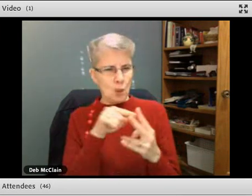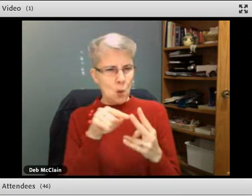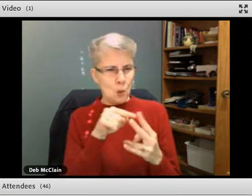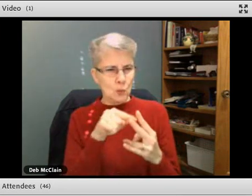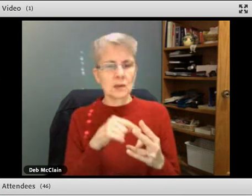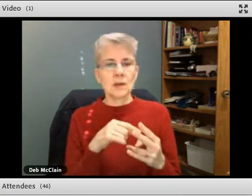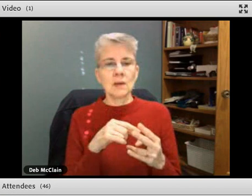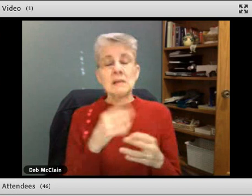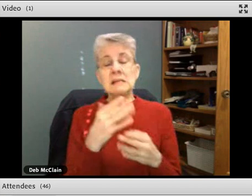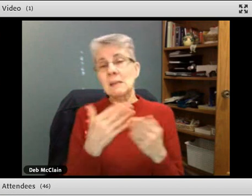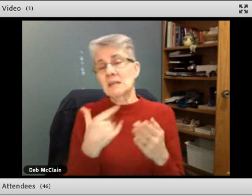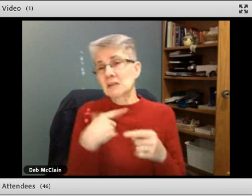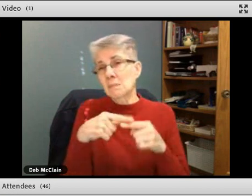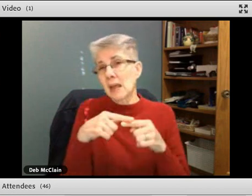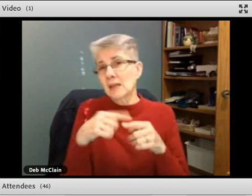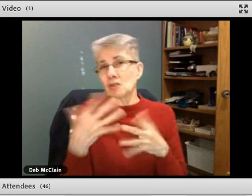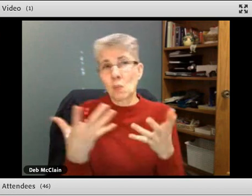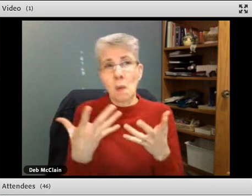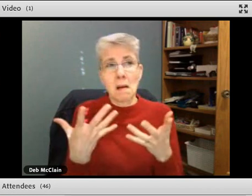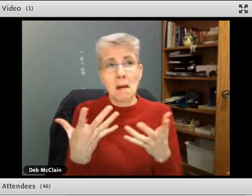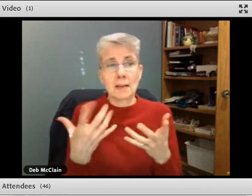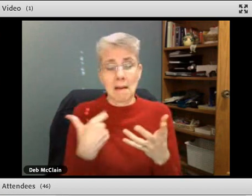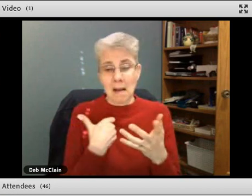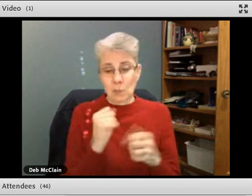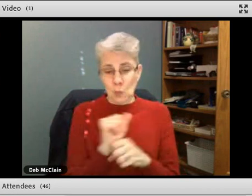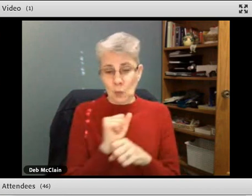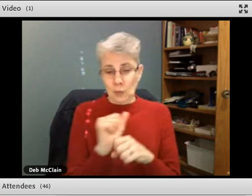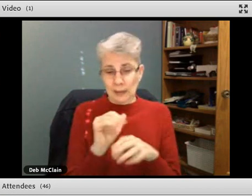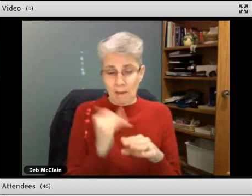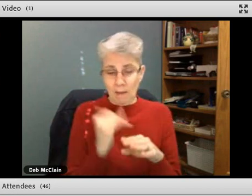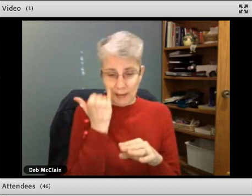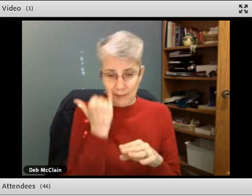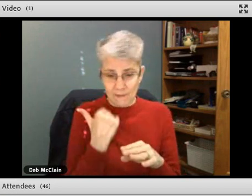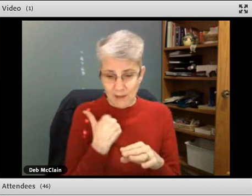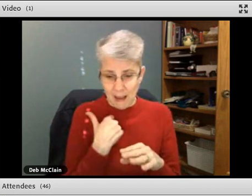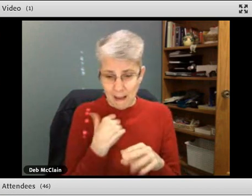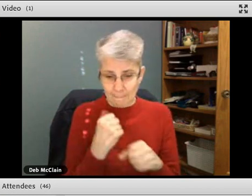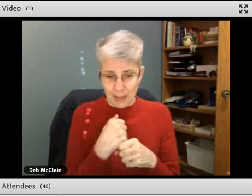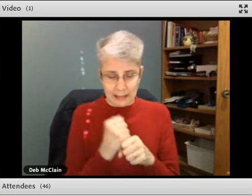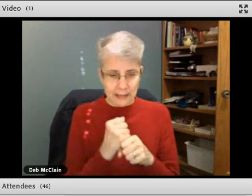If I'm making big changes to the MARC itself,